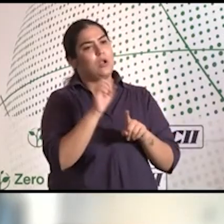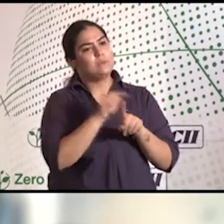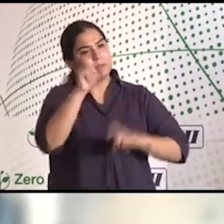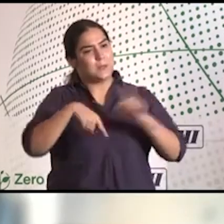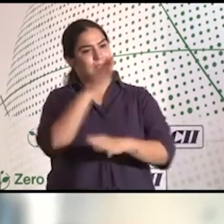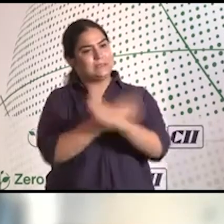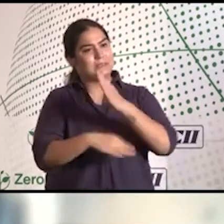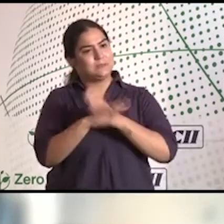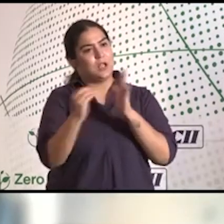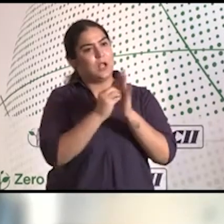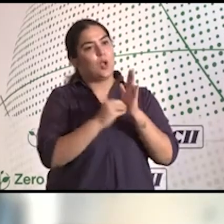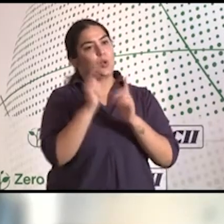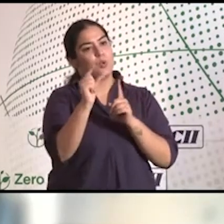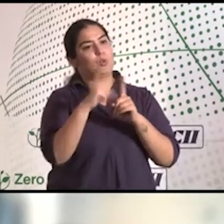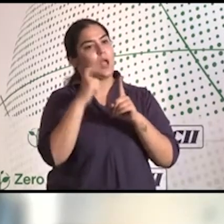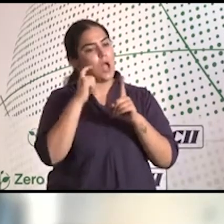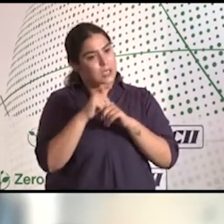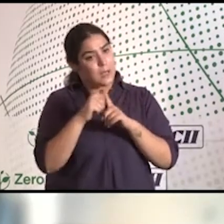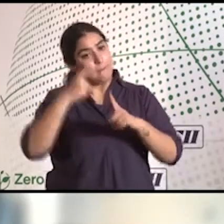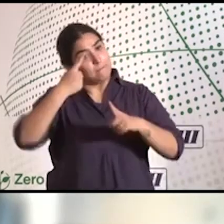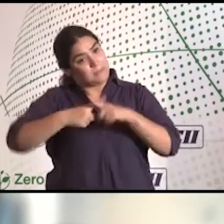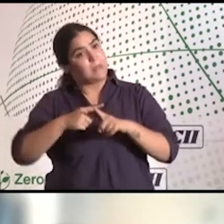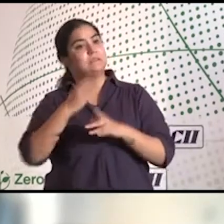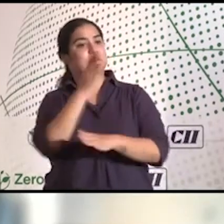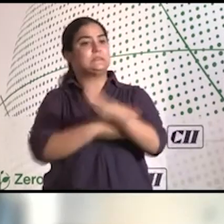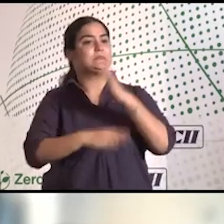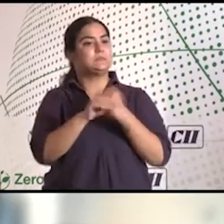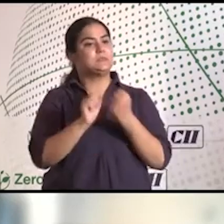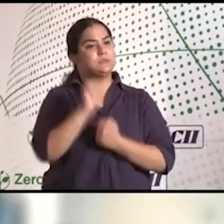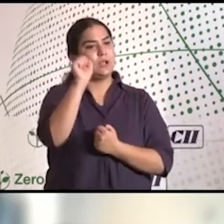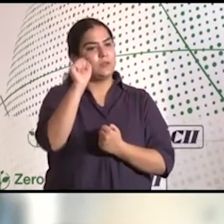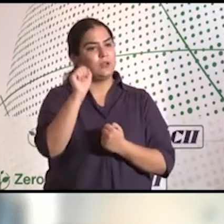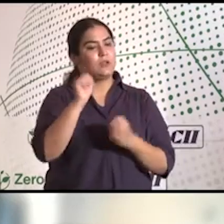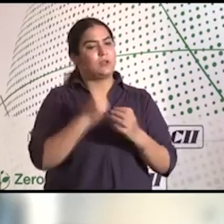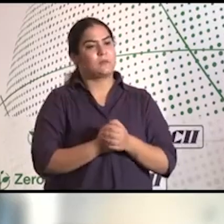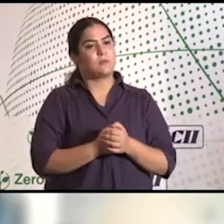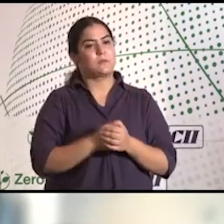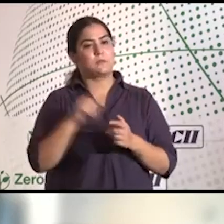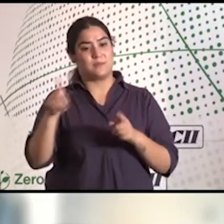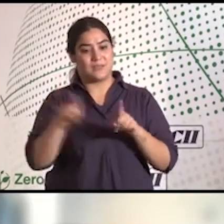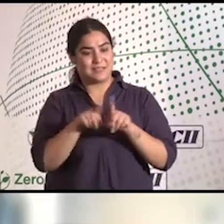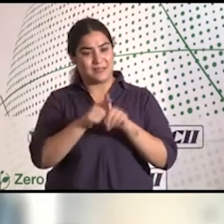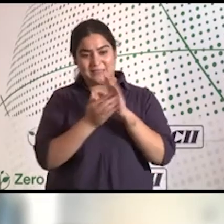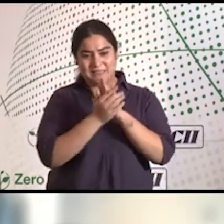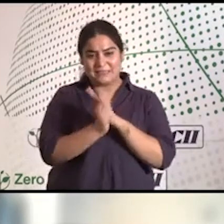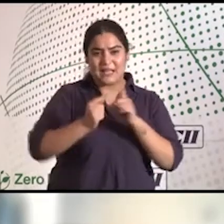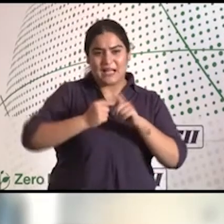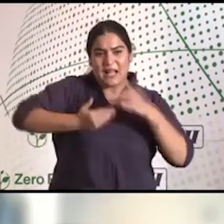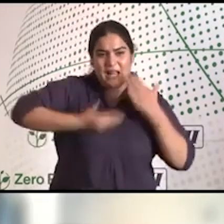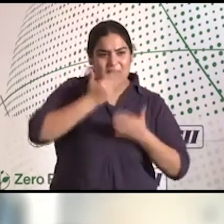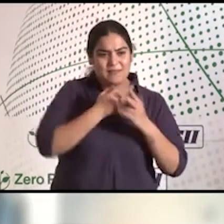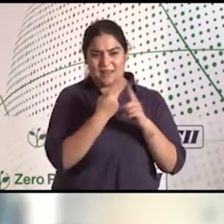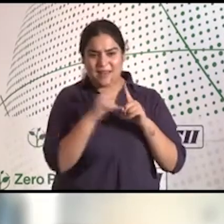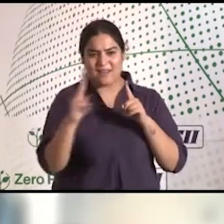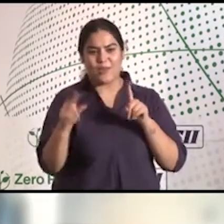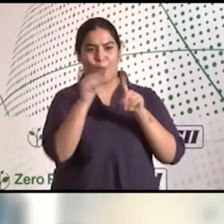these have got disability certificates now, these training programs, vocational training programs,